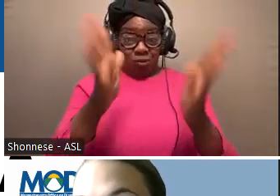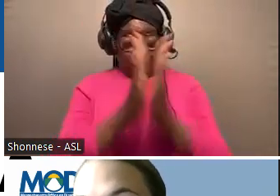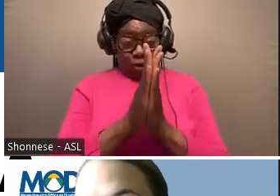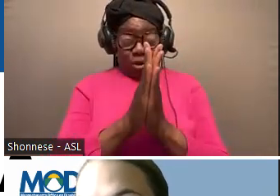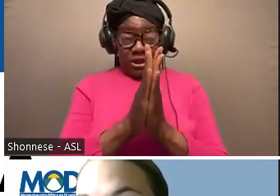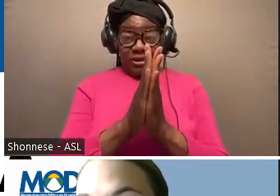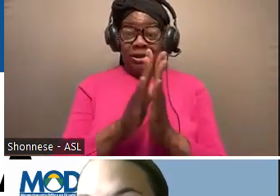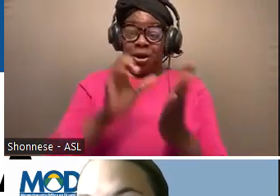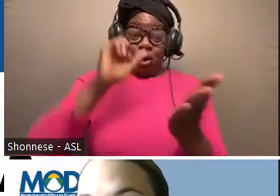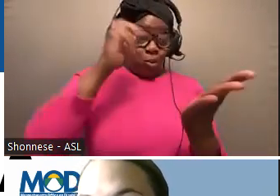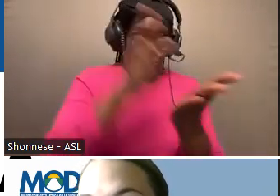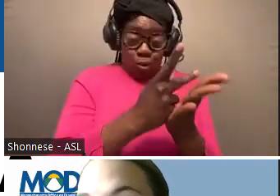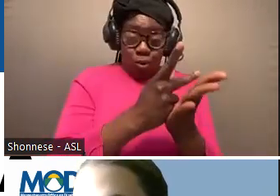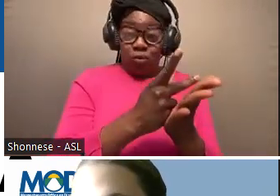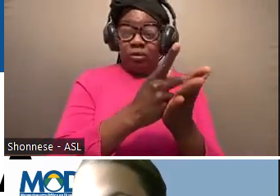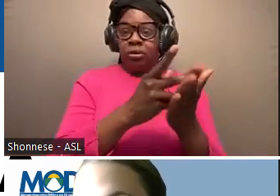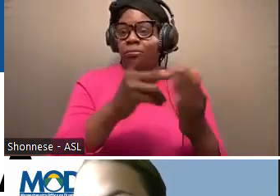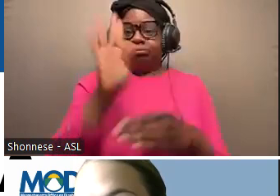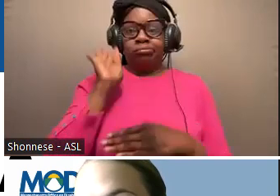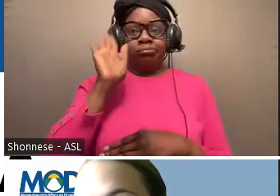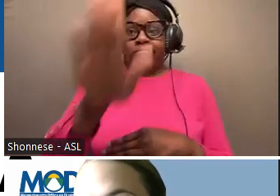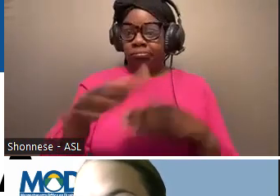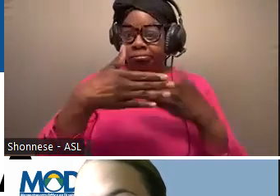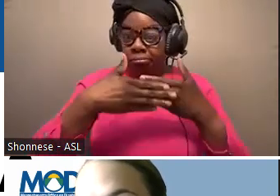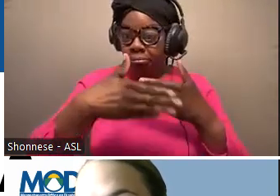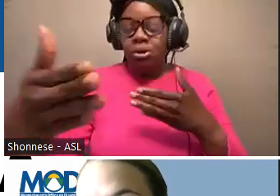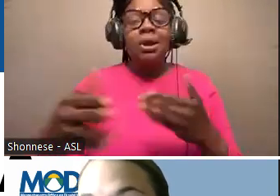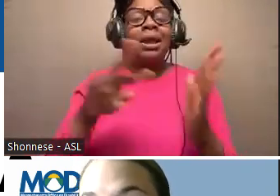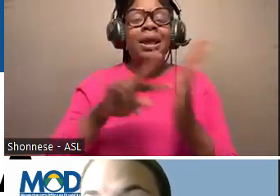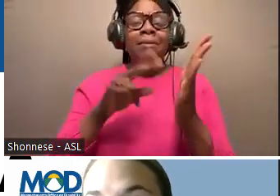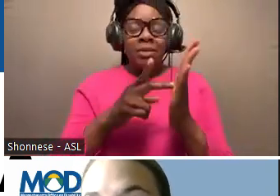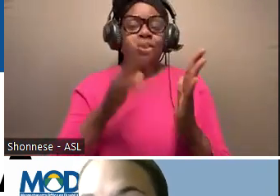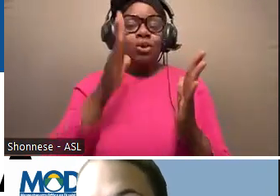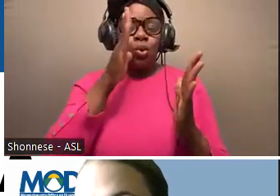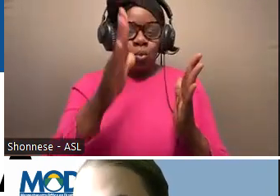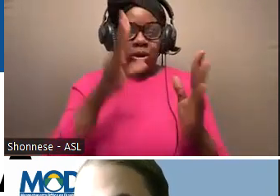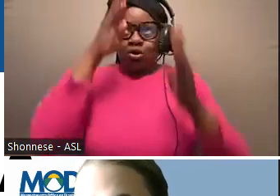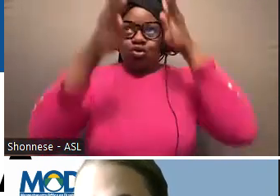approving is going to be open-ended. It just means you're going to have to be creative. And work with